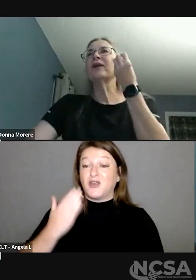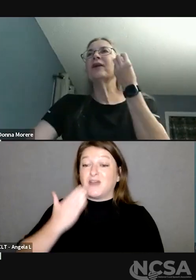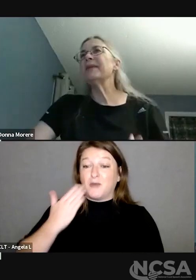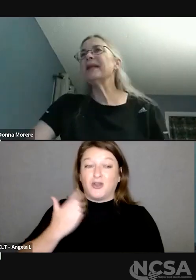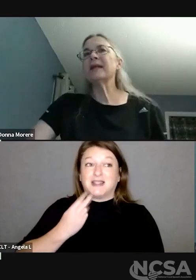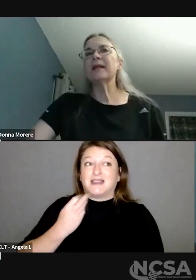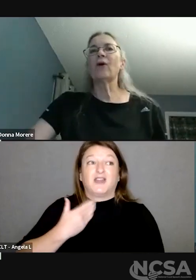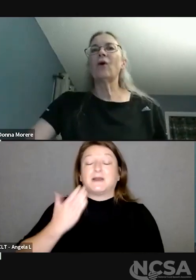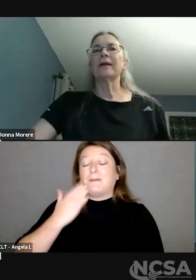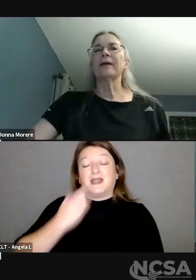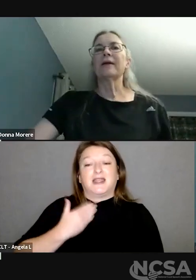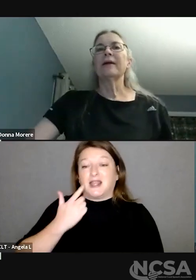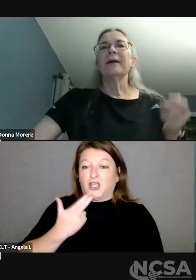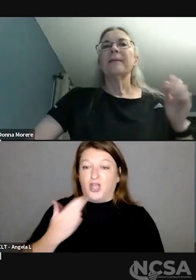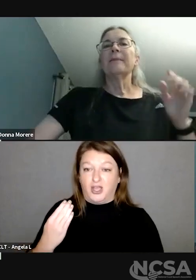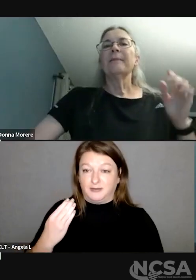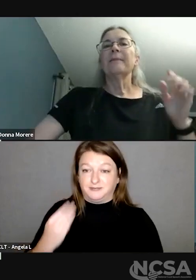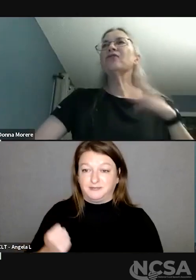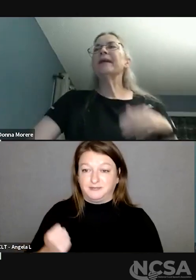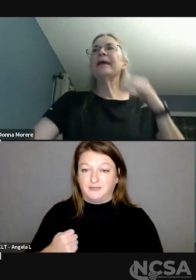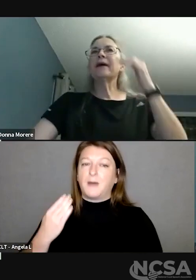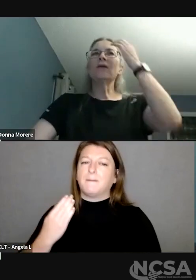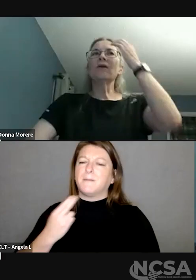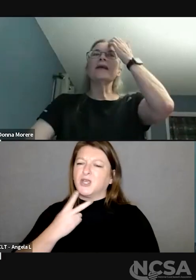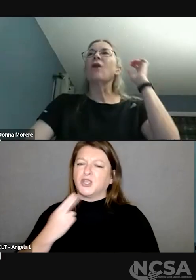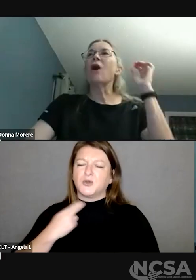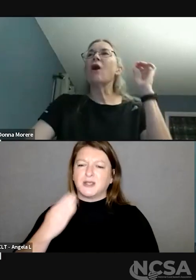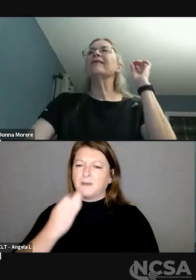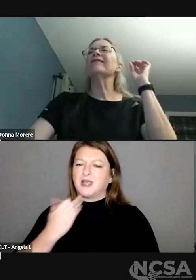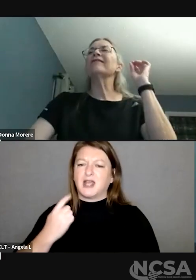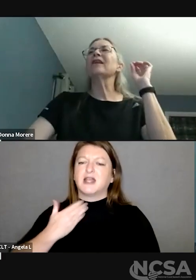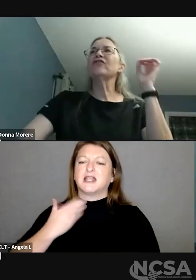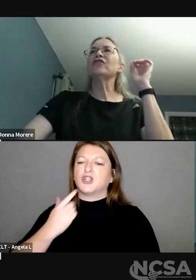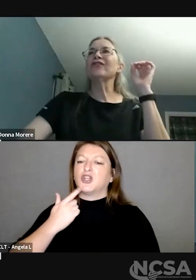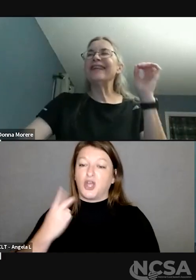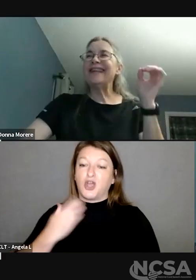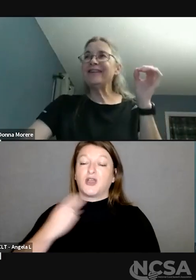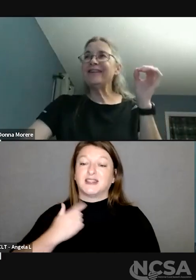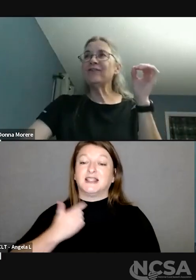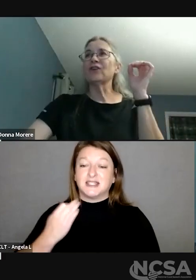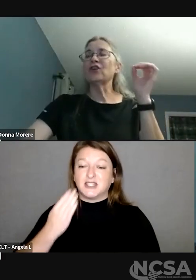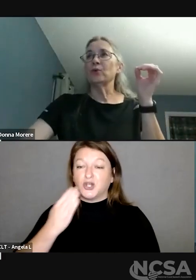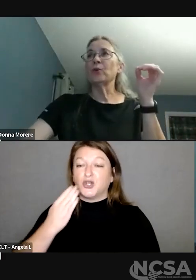It's there, and it's immediately gone, but cues can be held as long as the listener needs the cue.